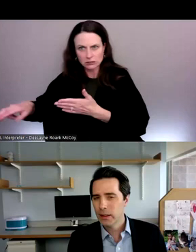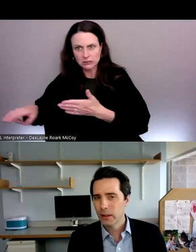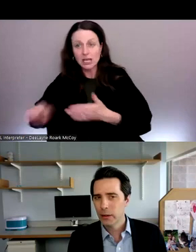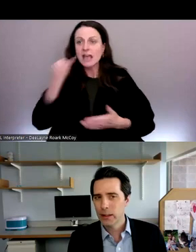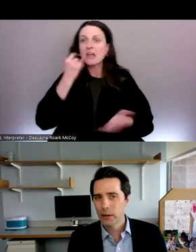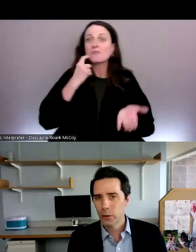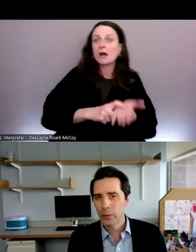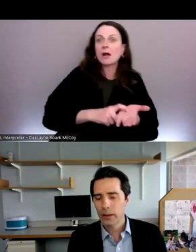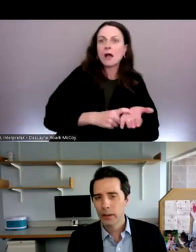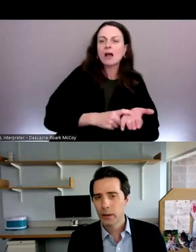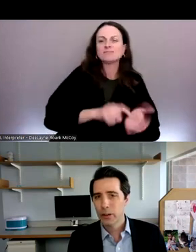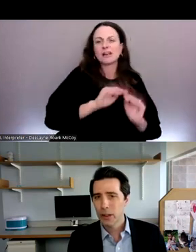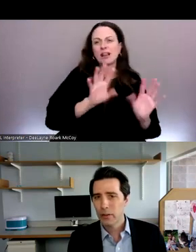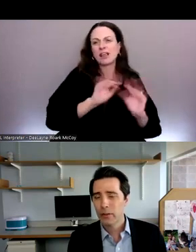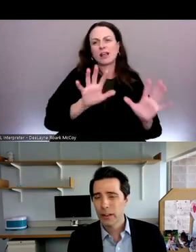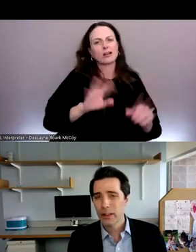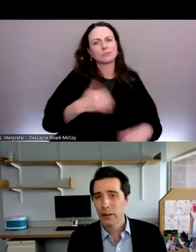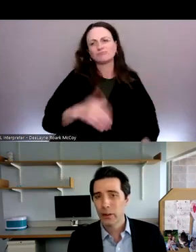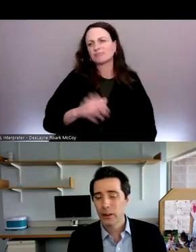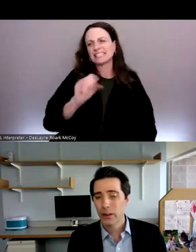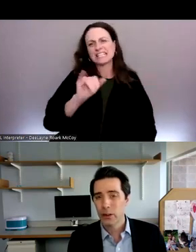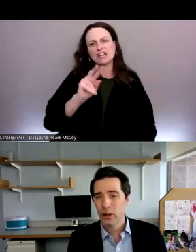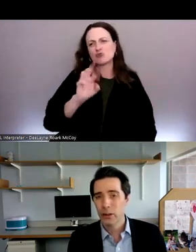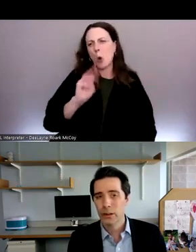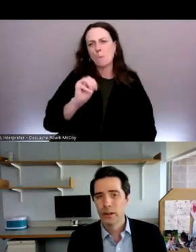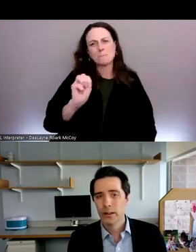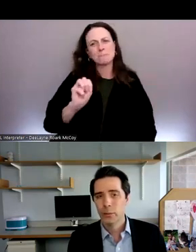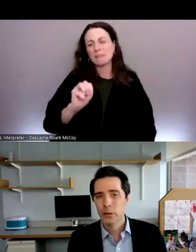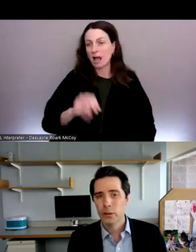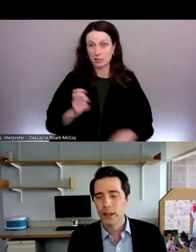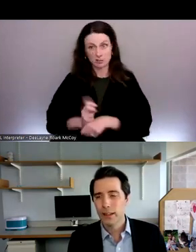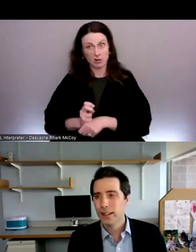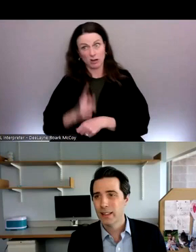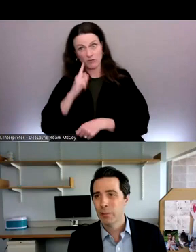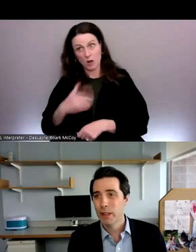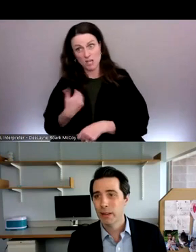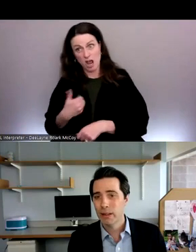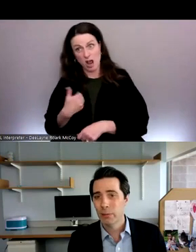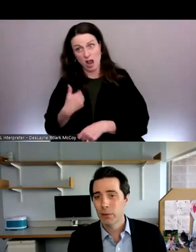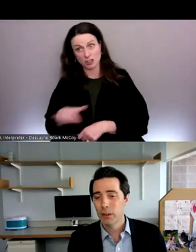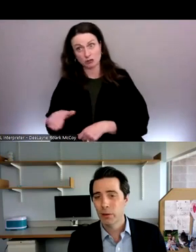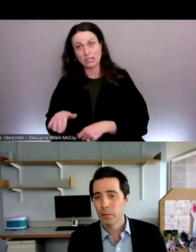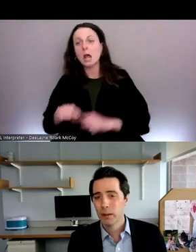that's clearly syndromic which is often very difficult in young children than we